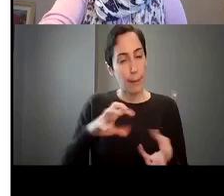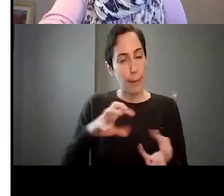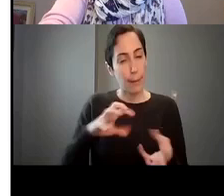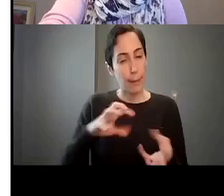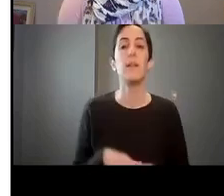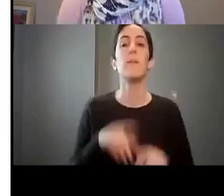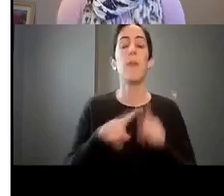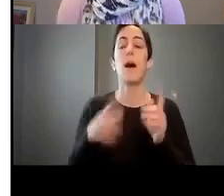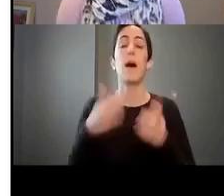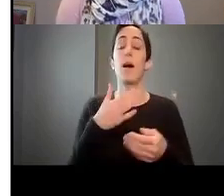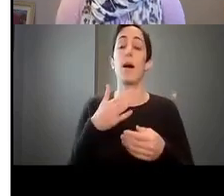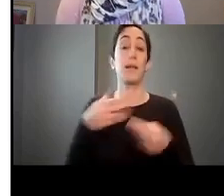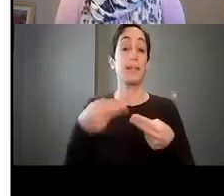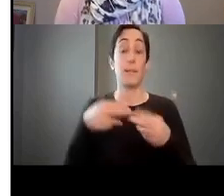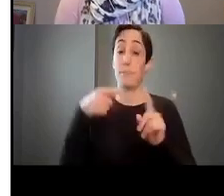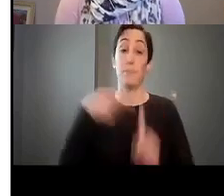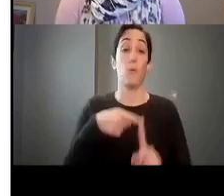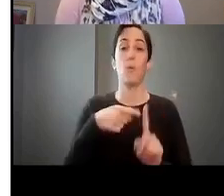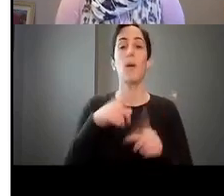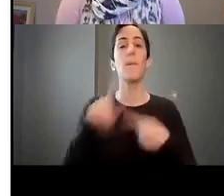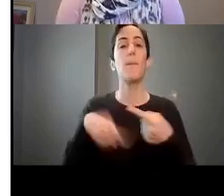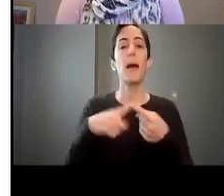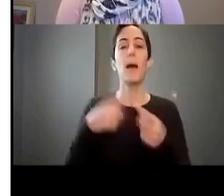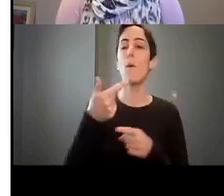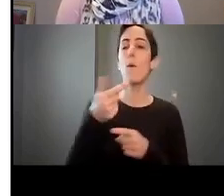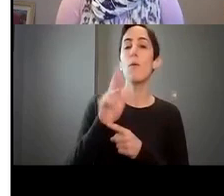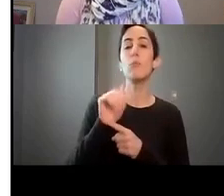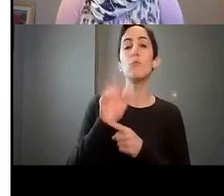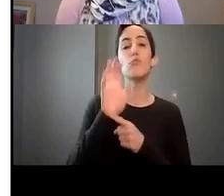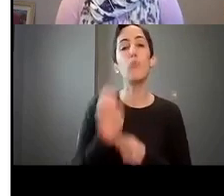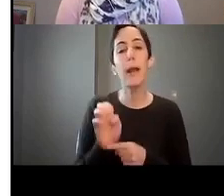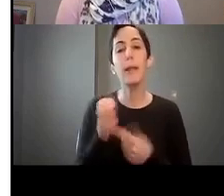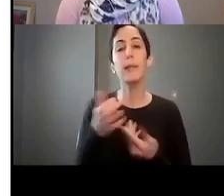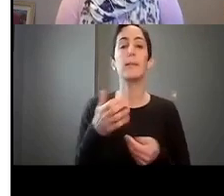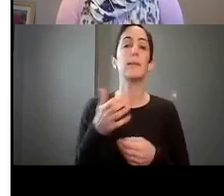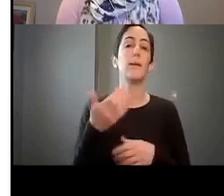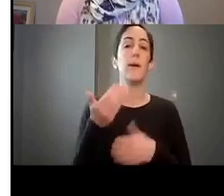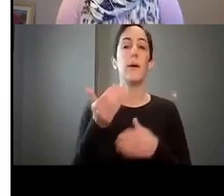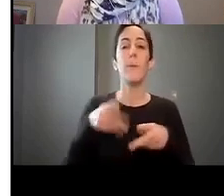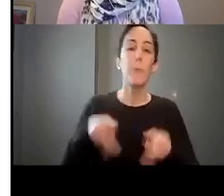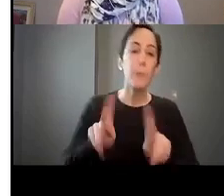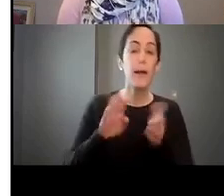When I've given similar ideas through a little bit on grace and permission. other talks sometimes I say things like, When I've given similar ideas through